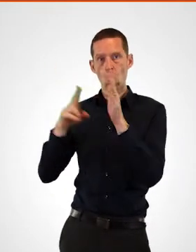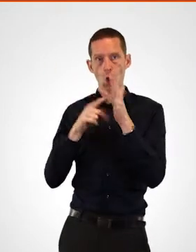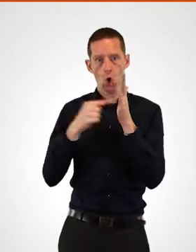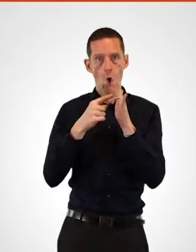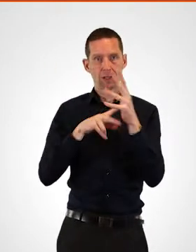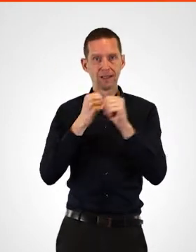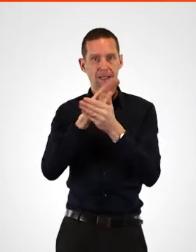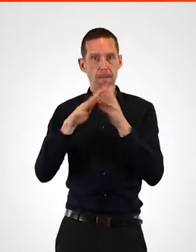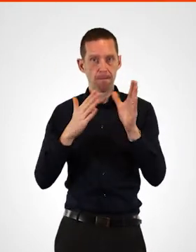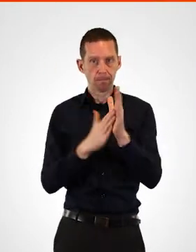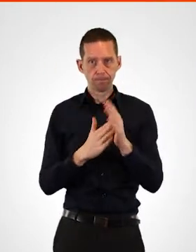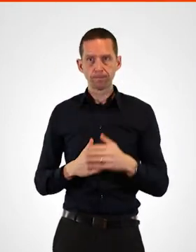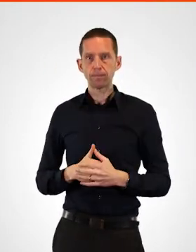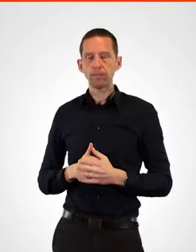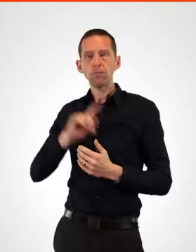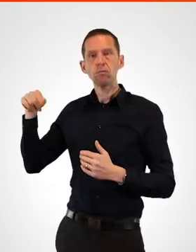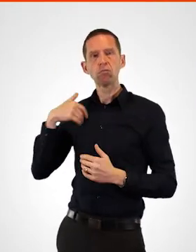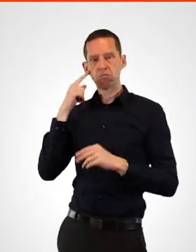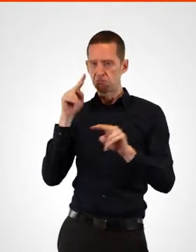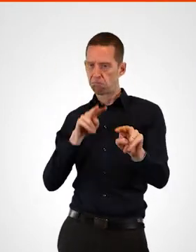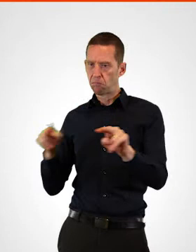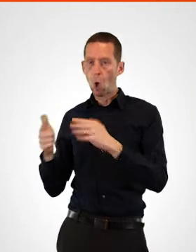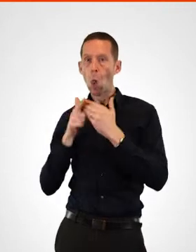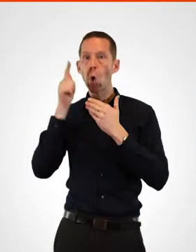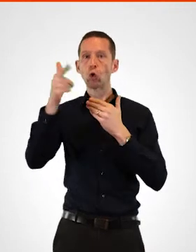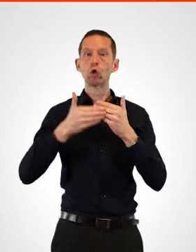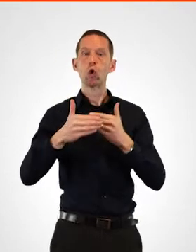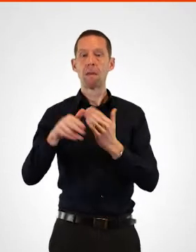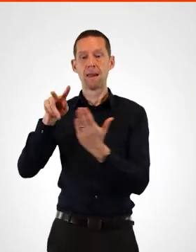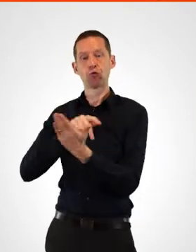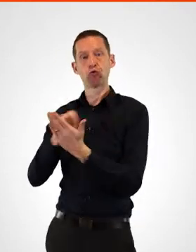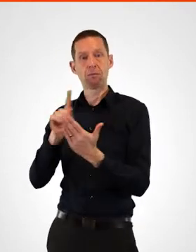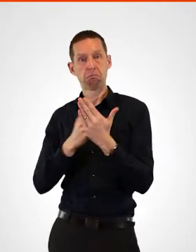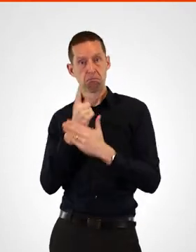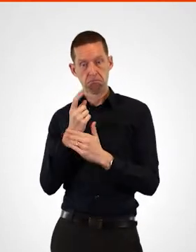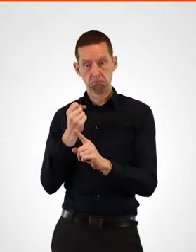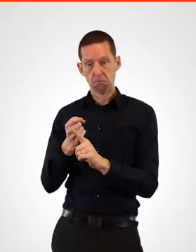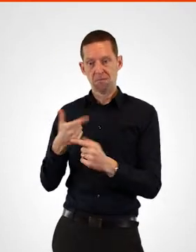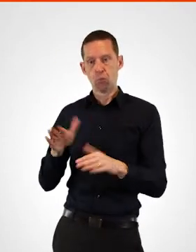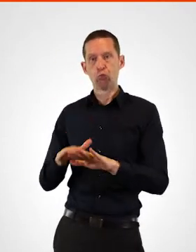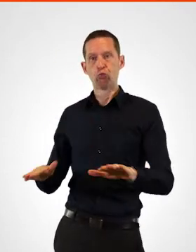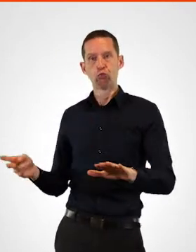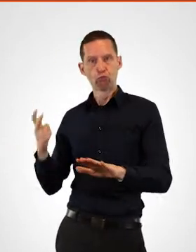and we were able to look at the long-term literacy outcomes in the children who they'd implanted.